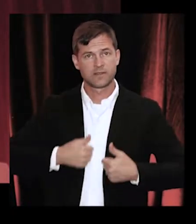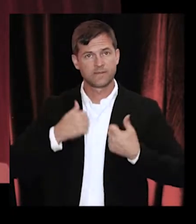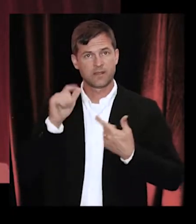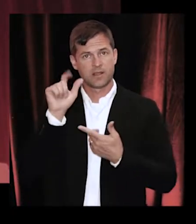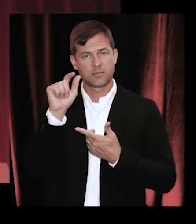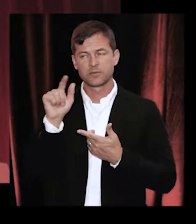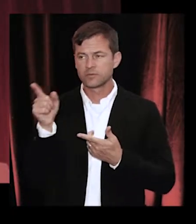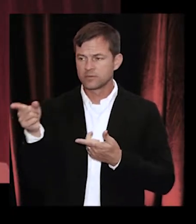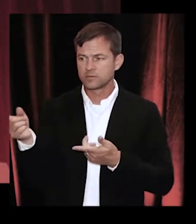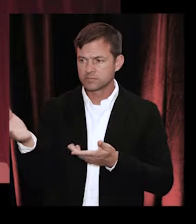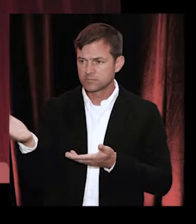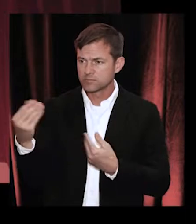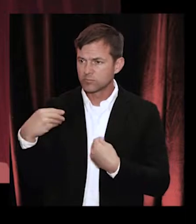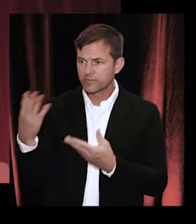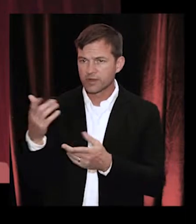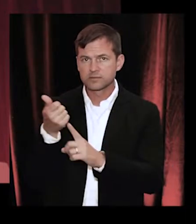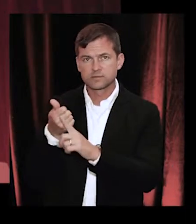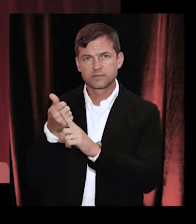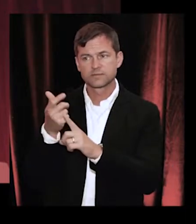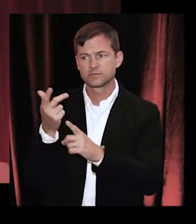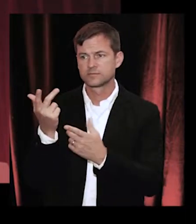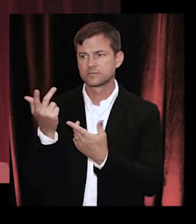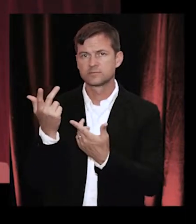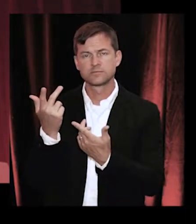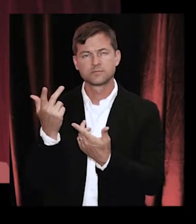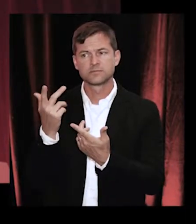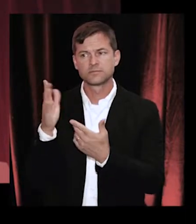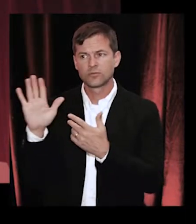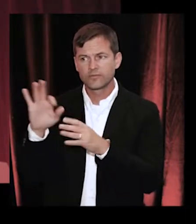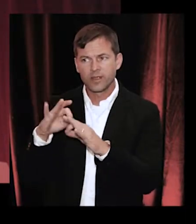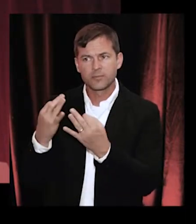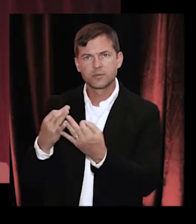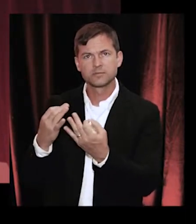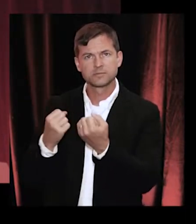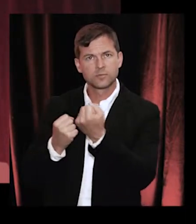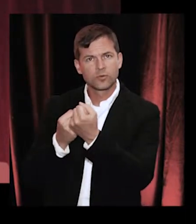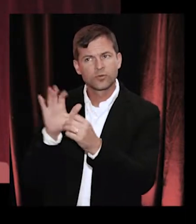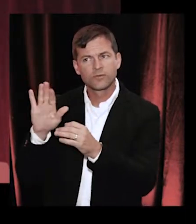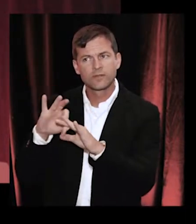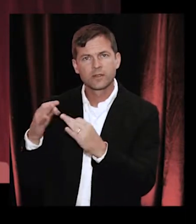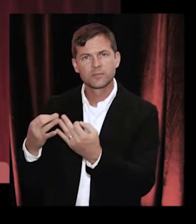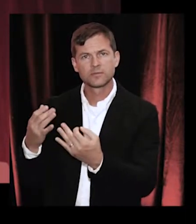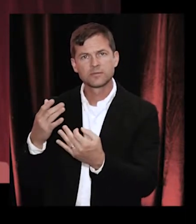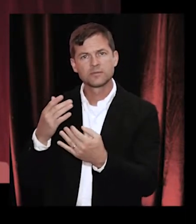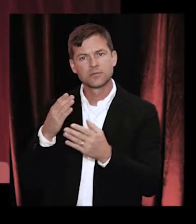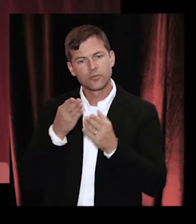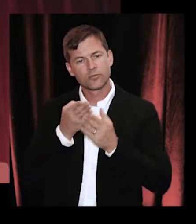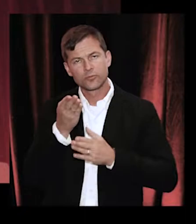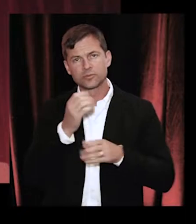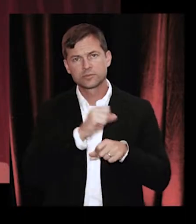for themselves and their family remains a top priority for me people with